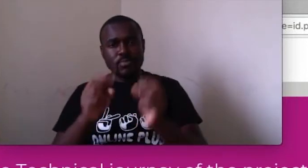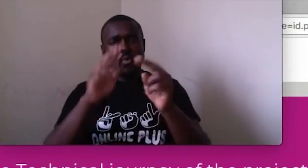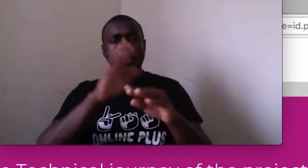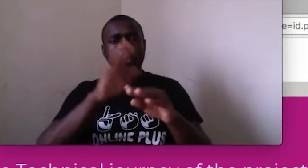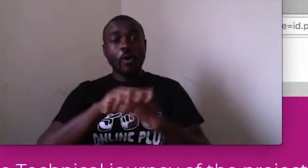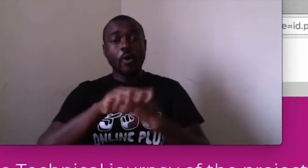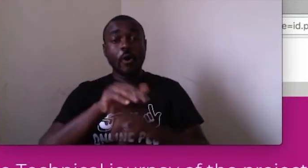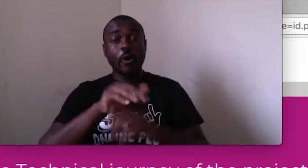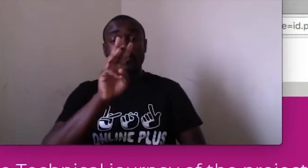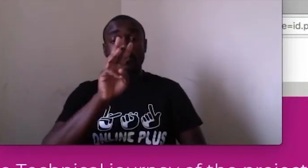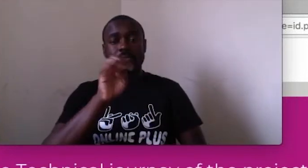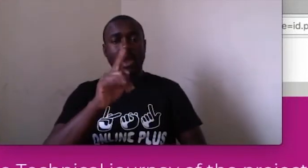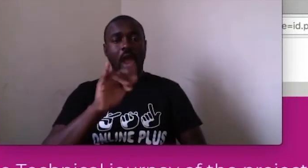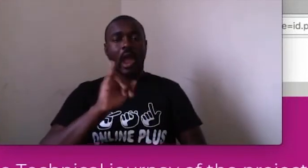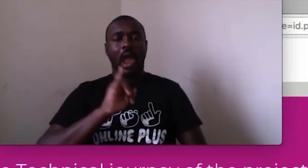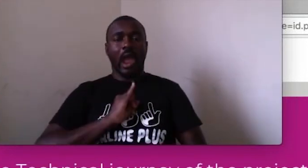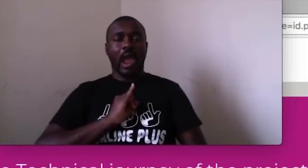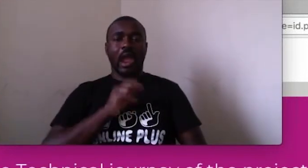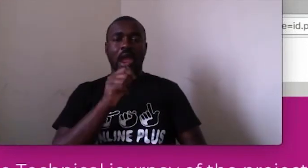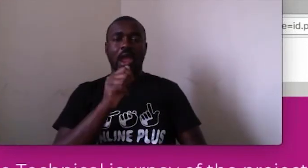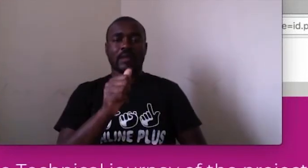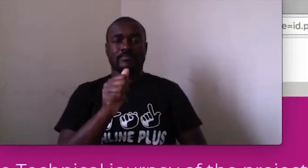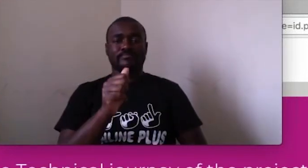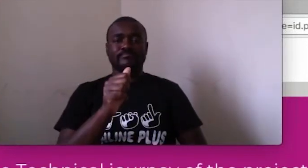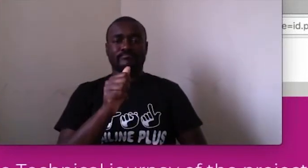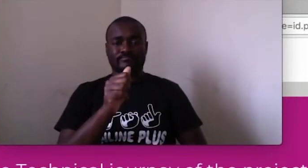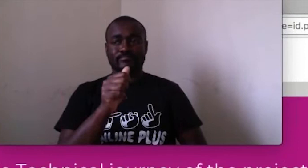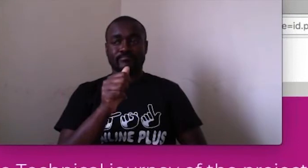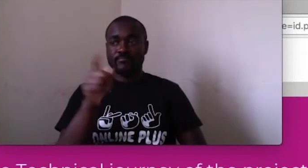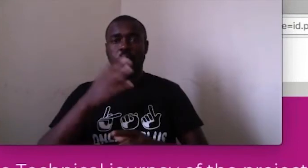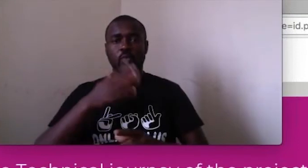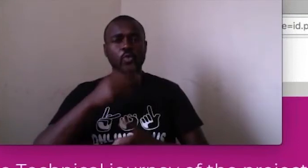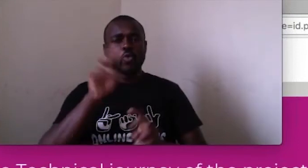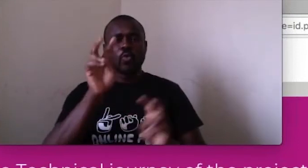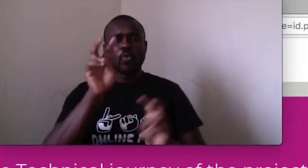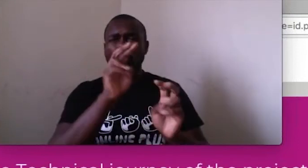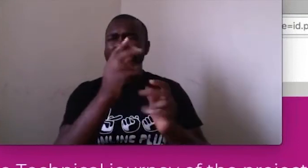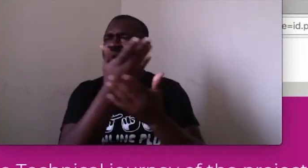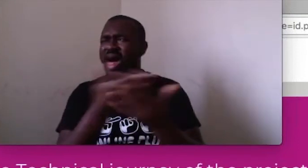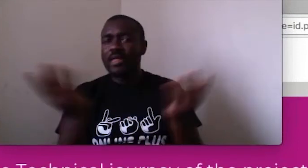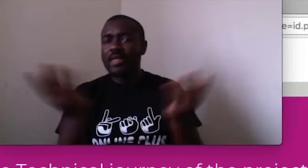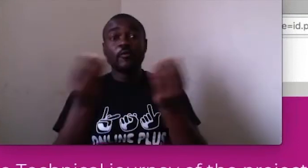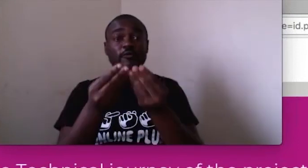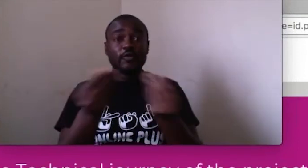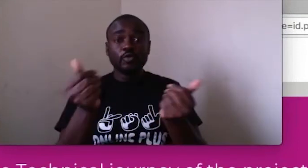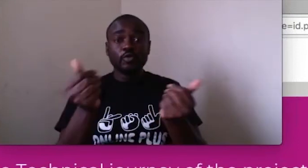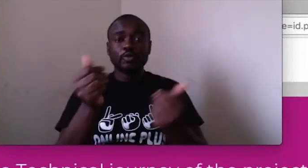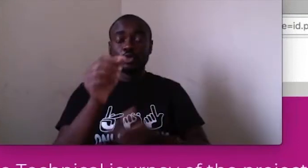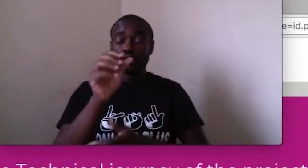the two partnered together they started an accelerator programme called I Am